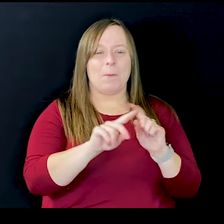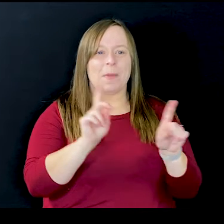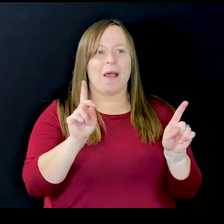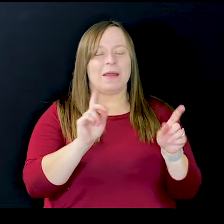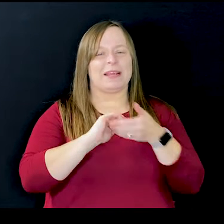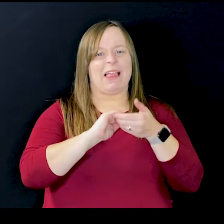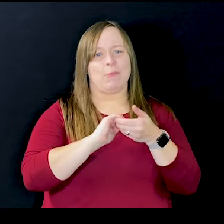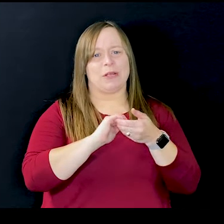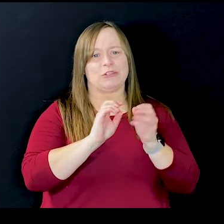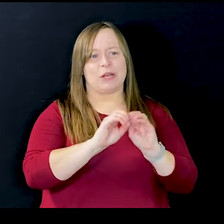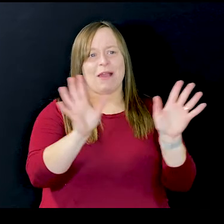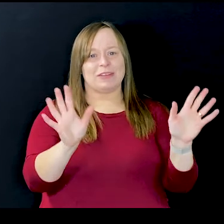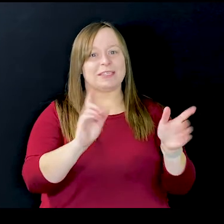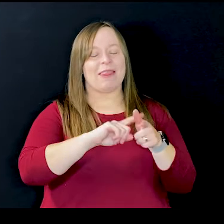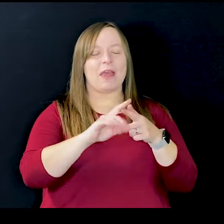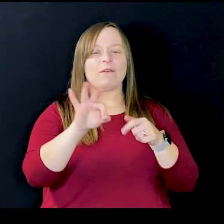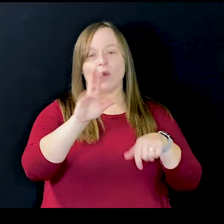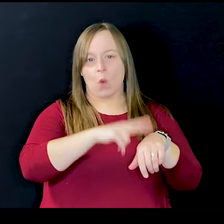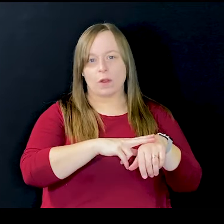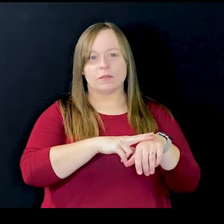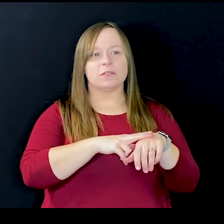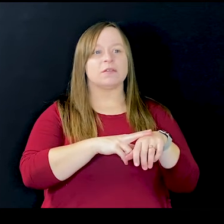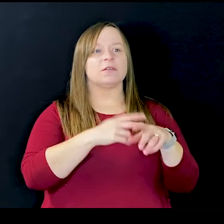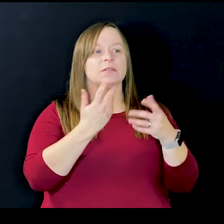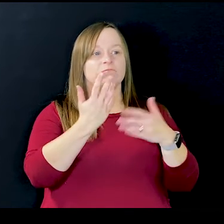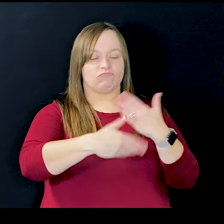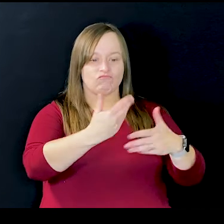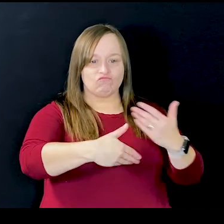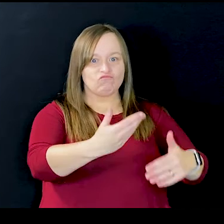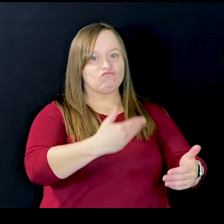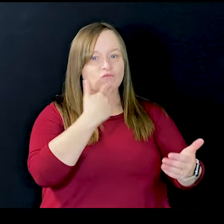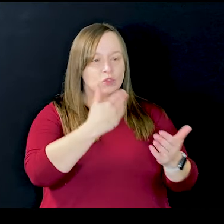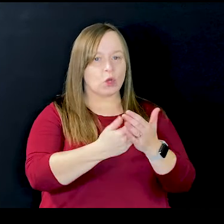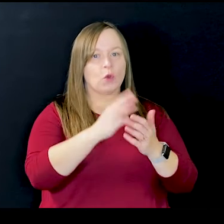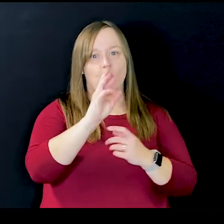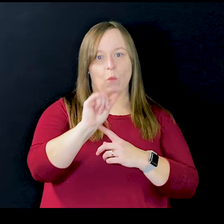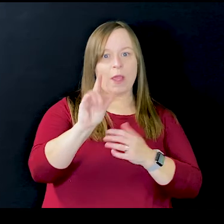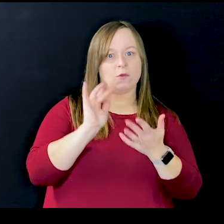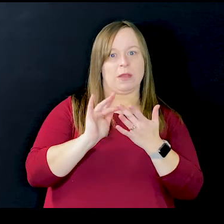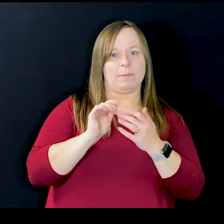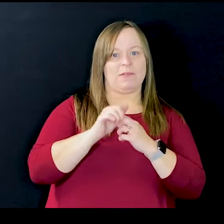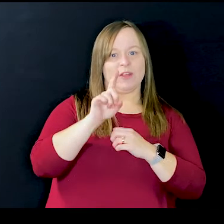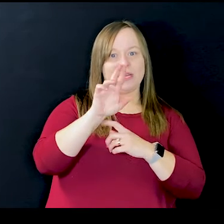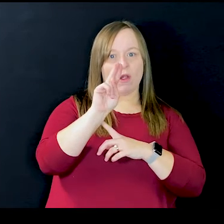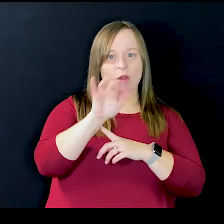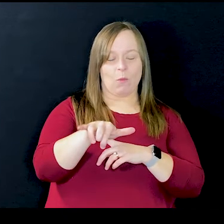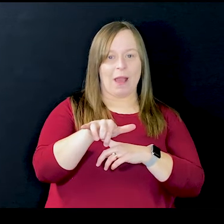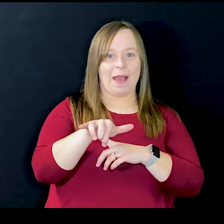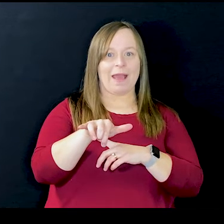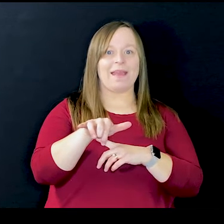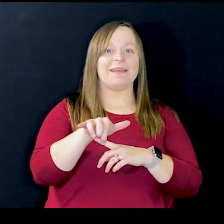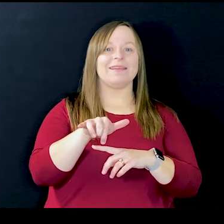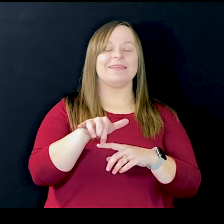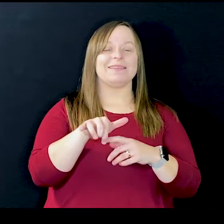It was collaboration. And then, of course, after we got it going we'll reached out to me from Disability Rights of New York.